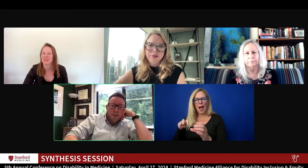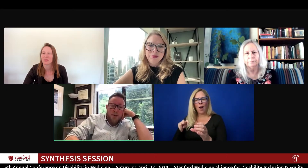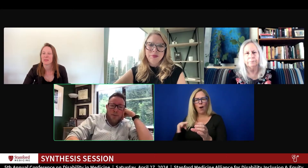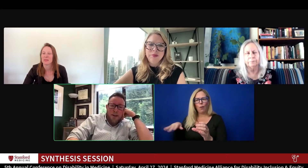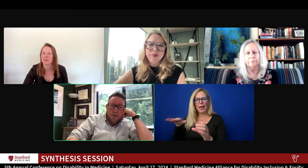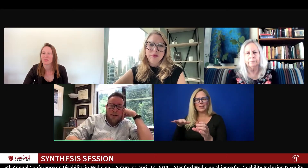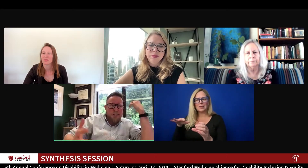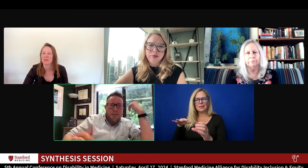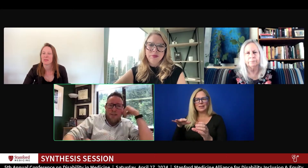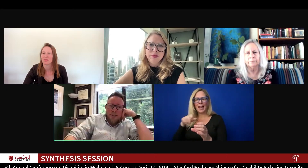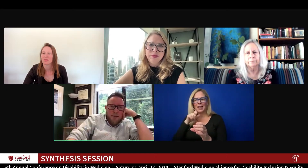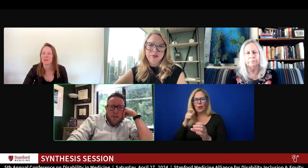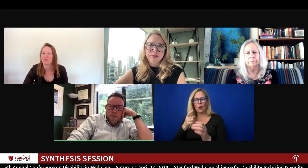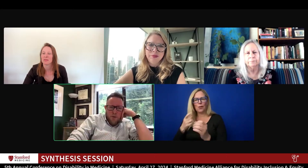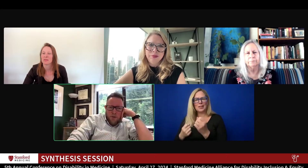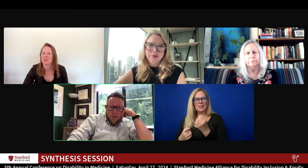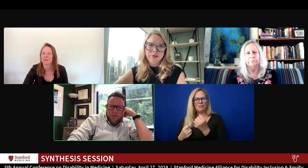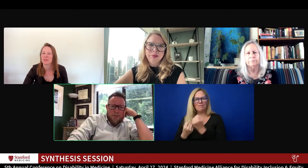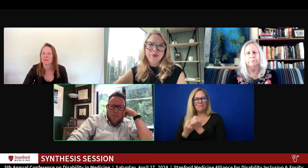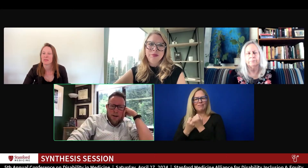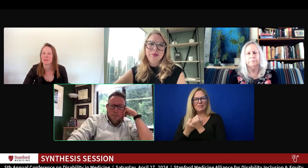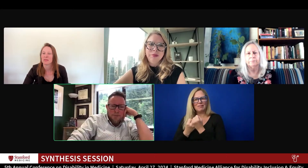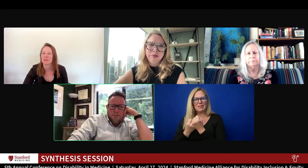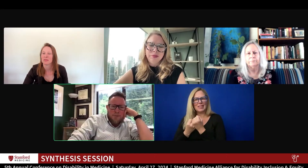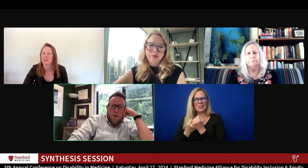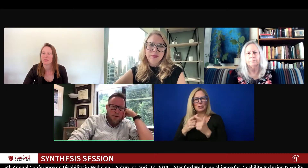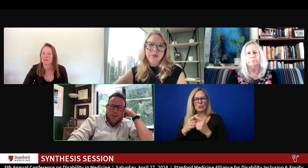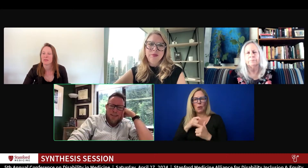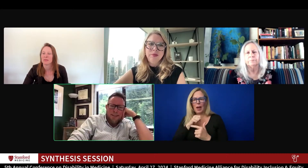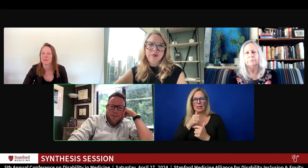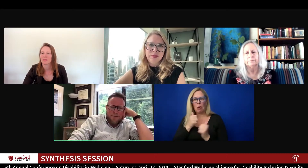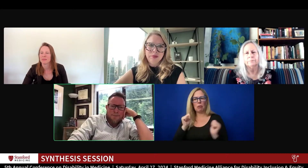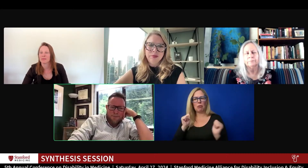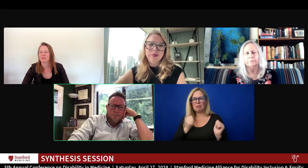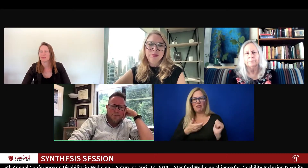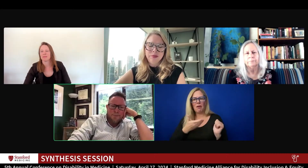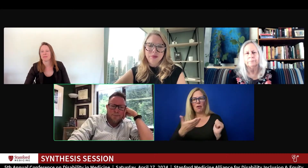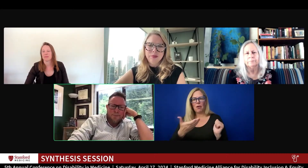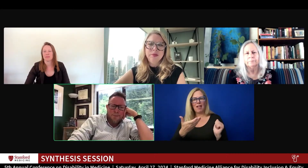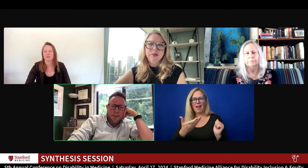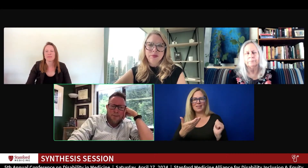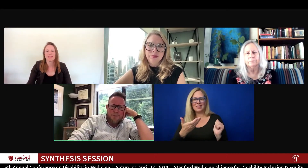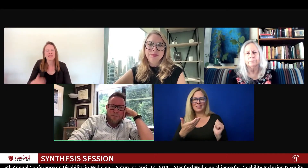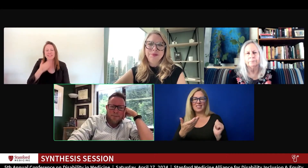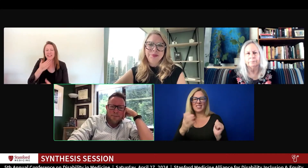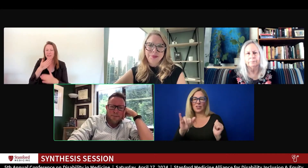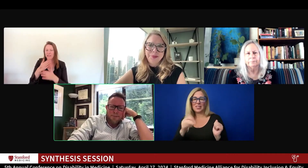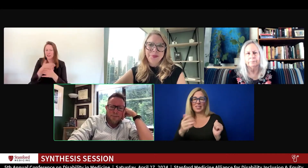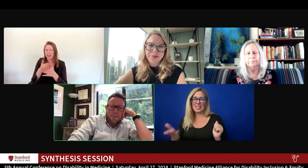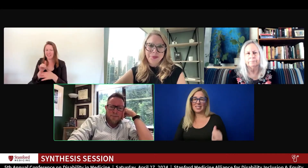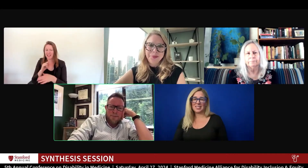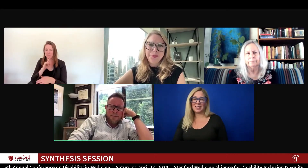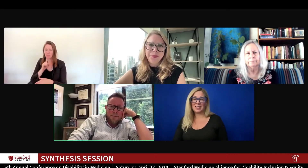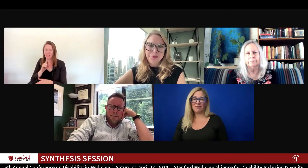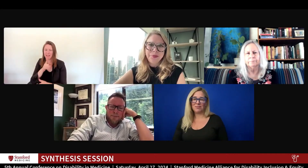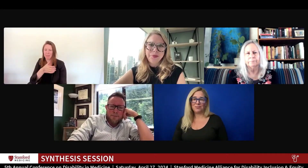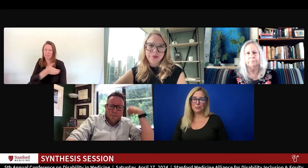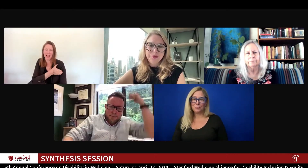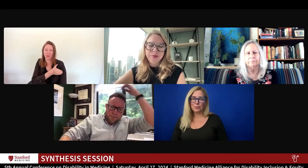And so, I'm not always vocal about all the things. >> Alina Engelman: Thank you so much for sharing